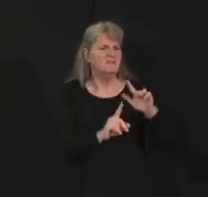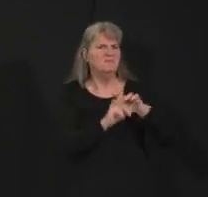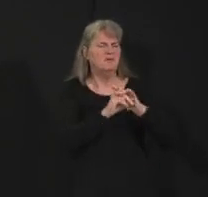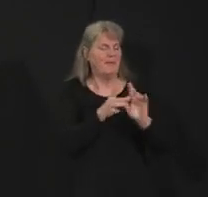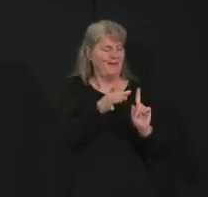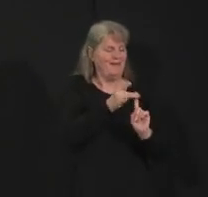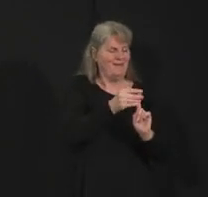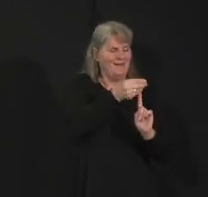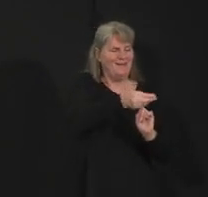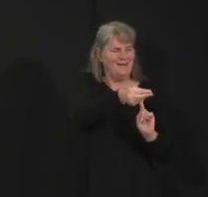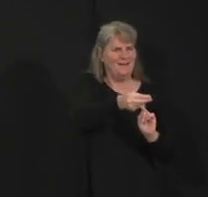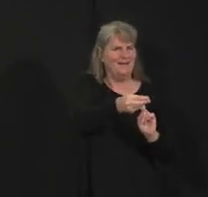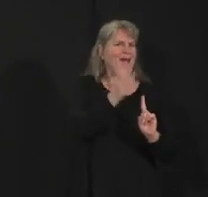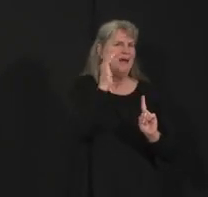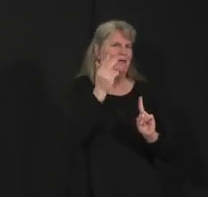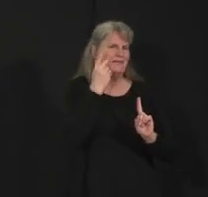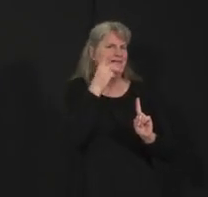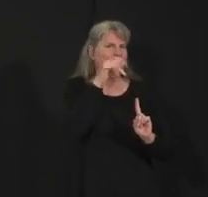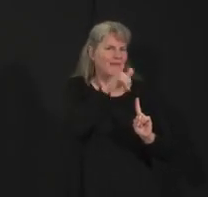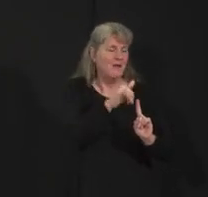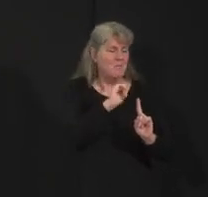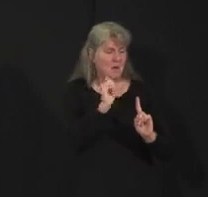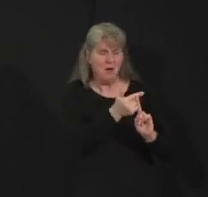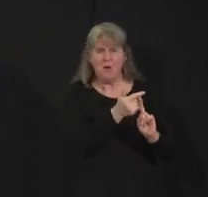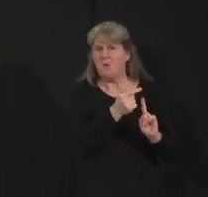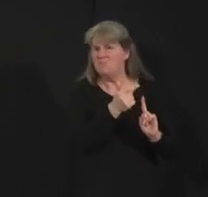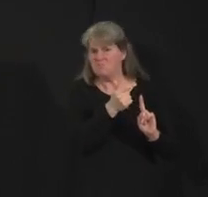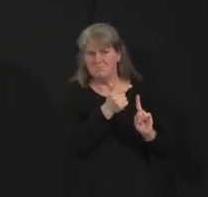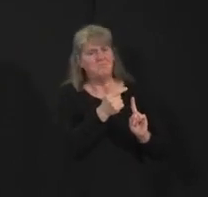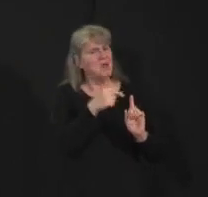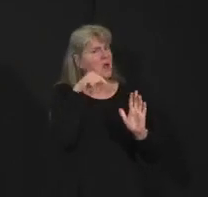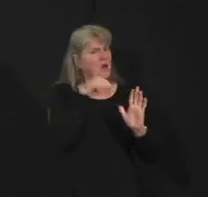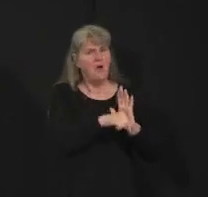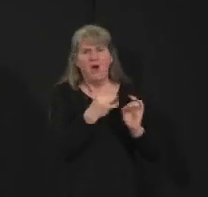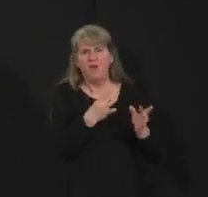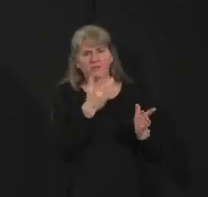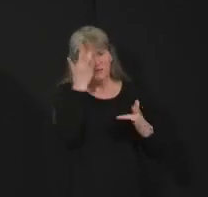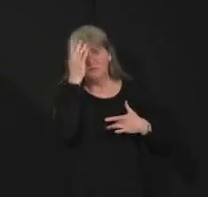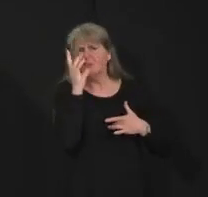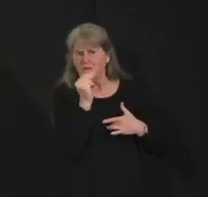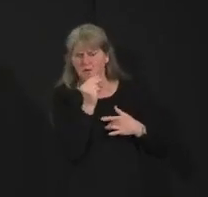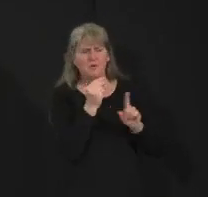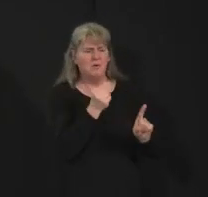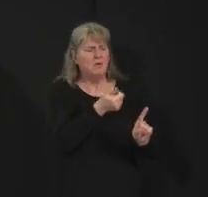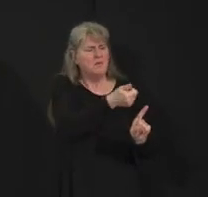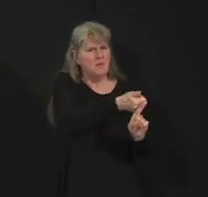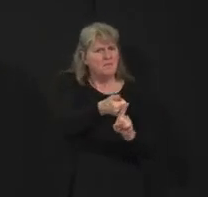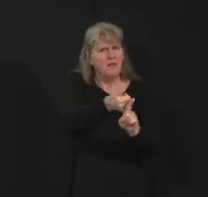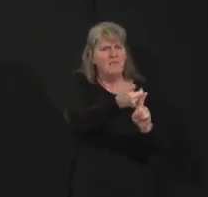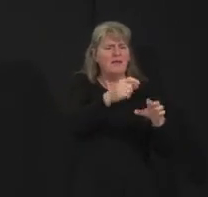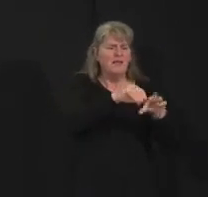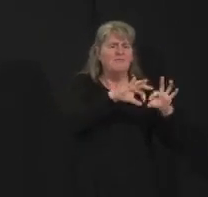with his family cluster. All are doing well. Most importantly, the family members were already observing